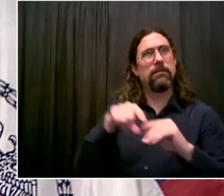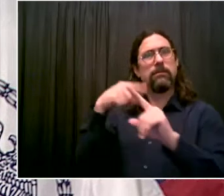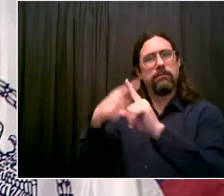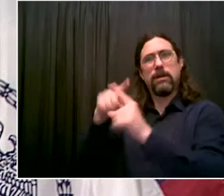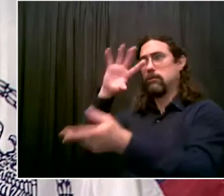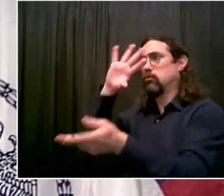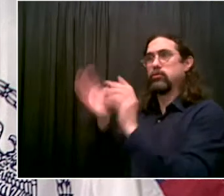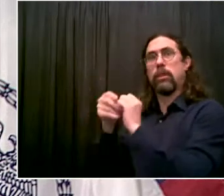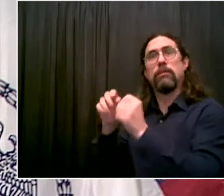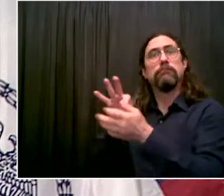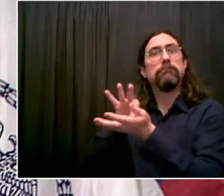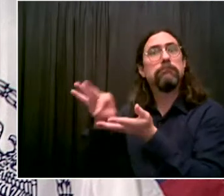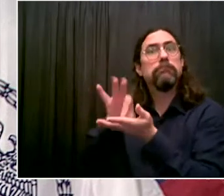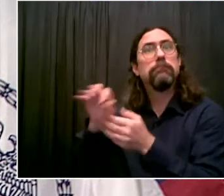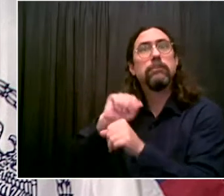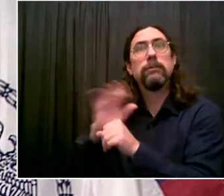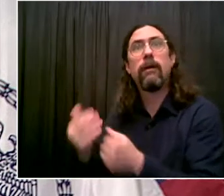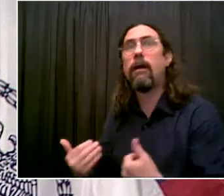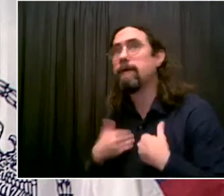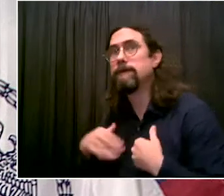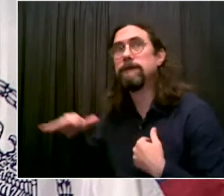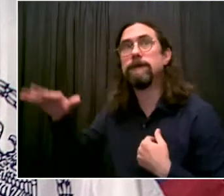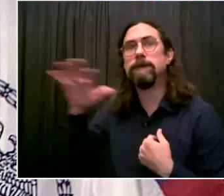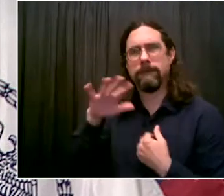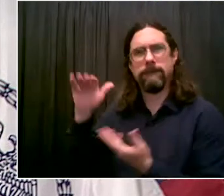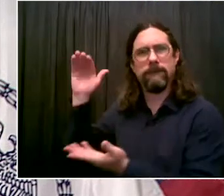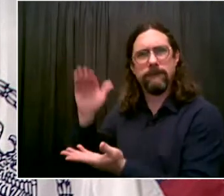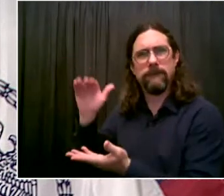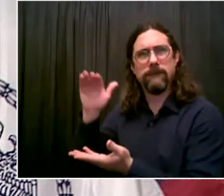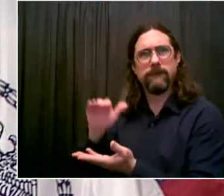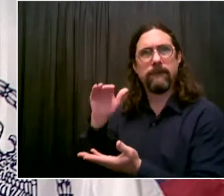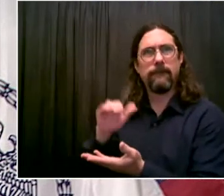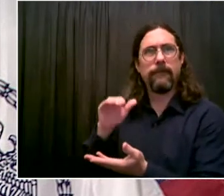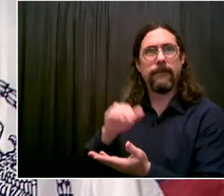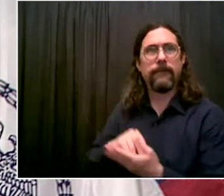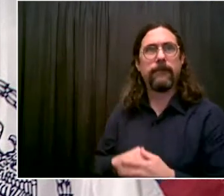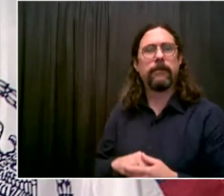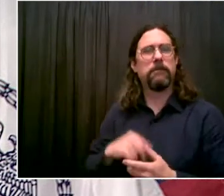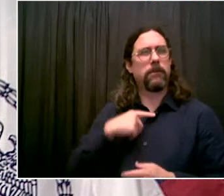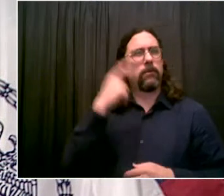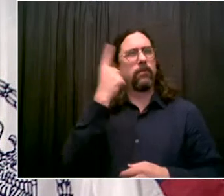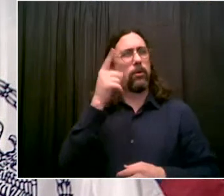SO, WHAT ARE THE ILMPICATIONS, COULD THEY